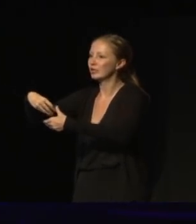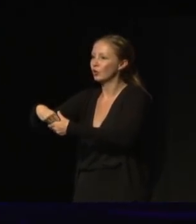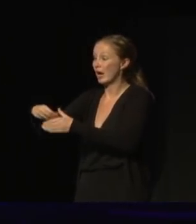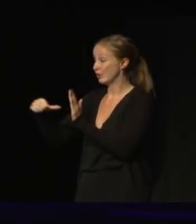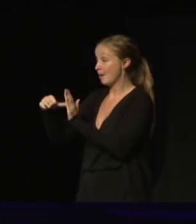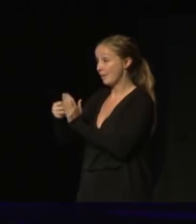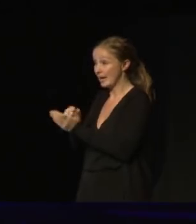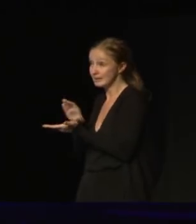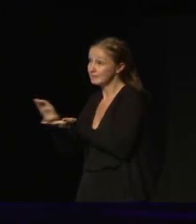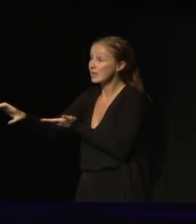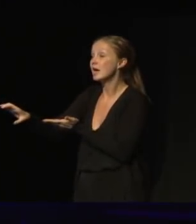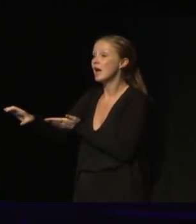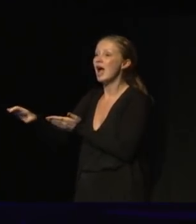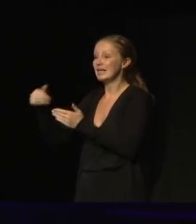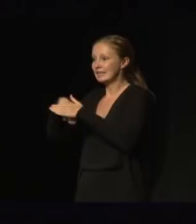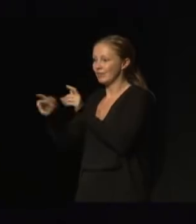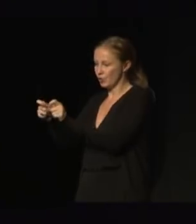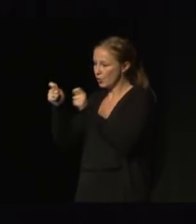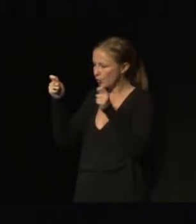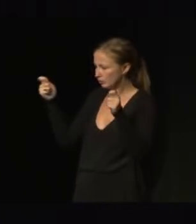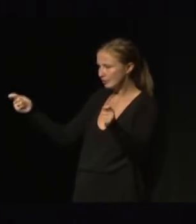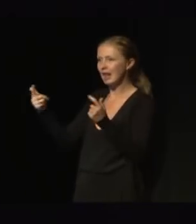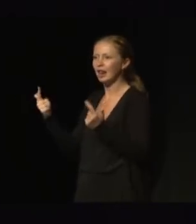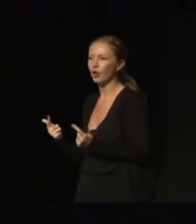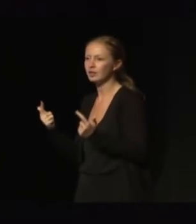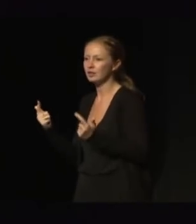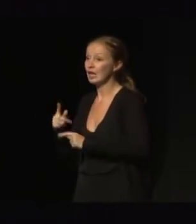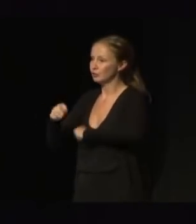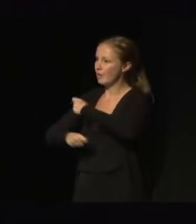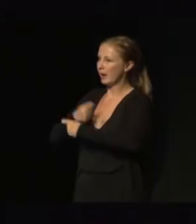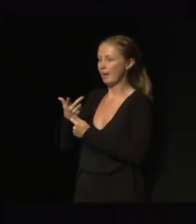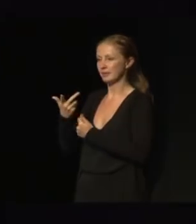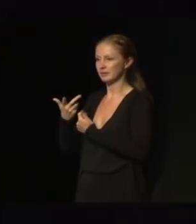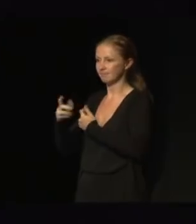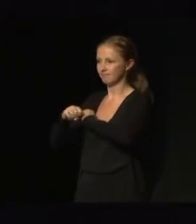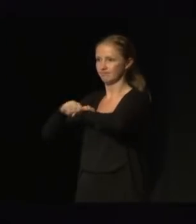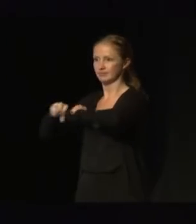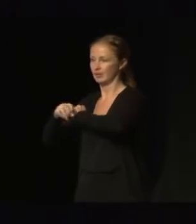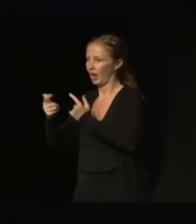It becomes much, much bigger news. And the problem with it is exactly where it's going to go.